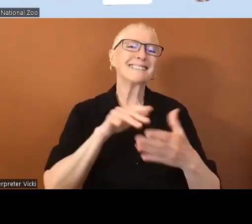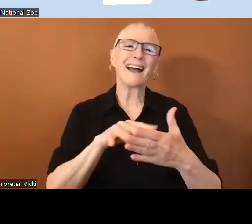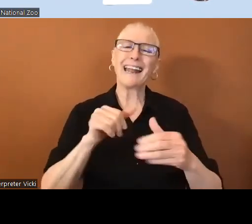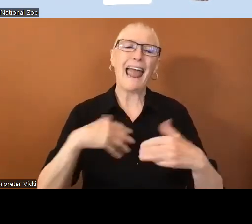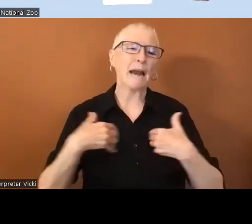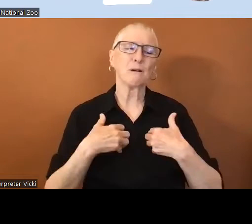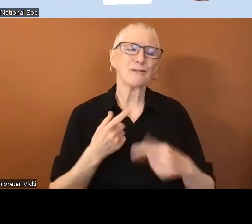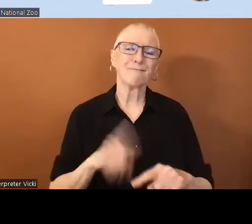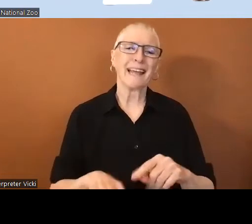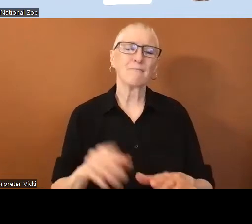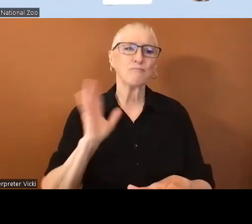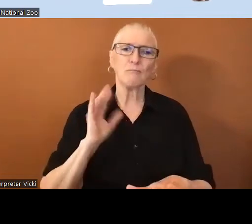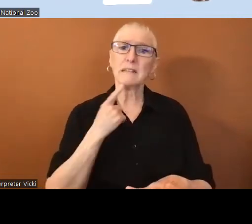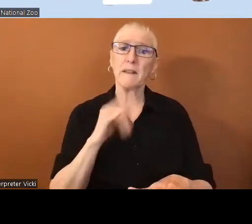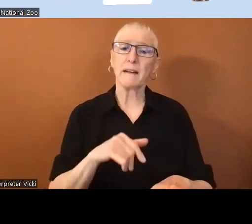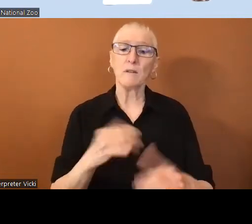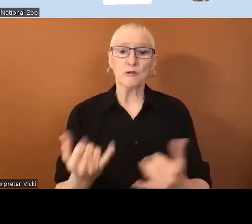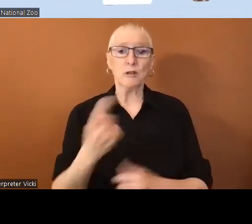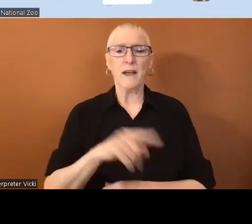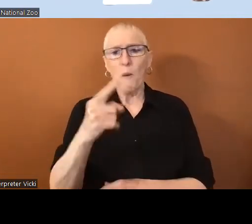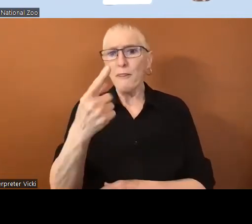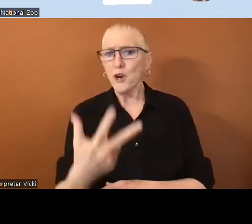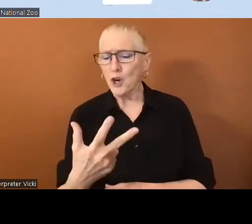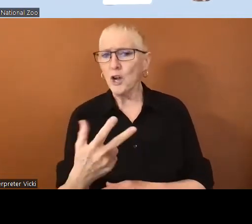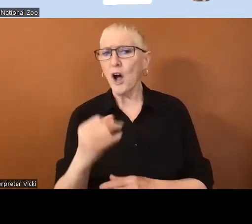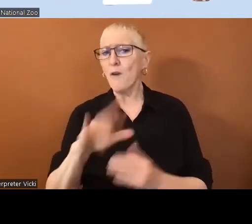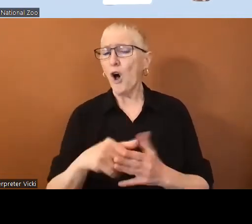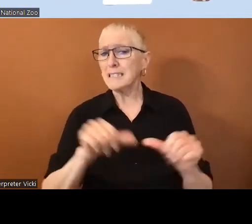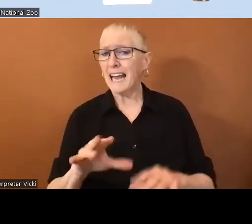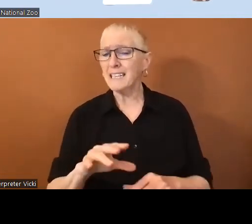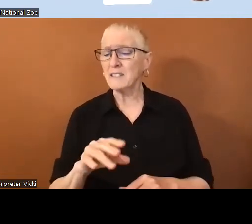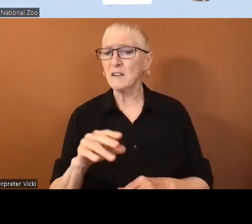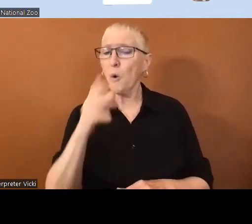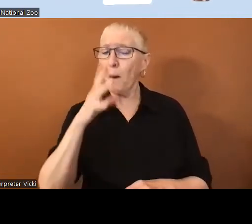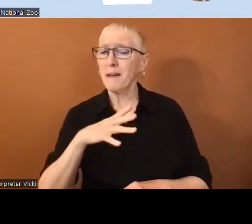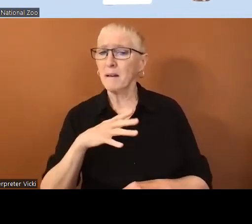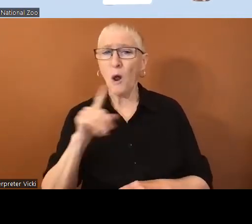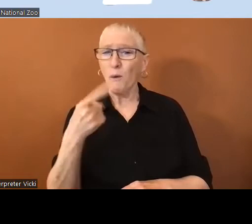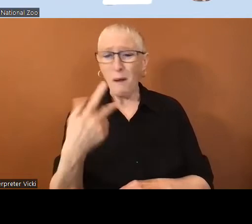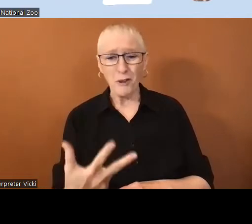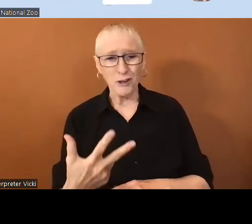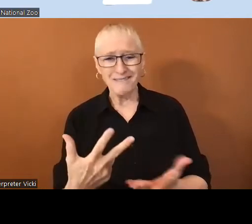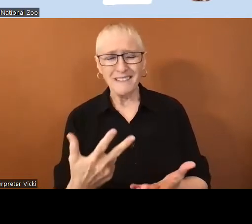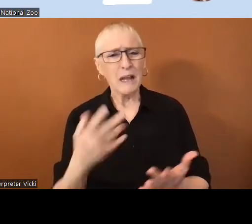Today, only a third of all scientists are women which is why it's extra special that we have